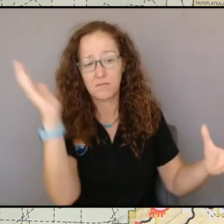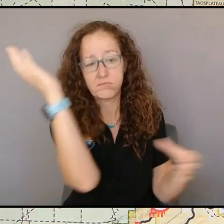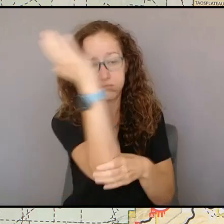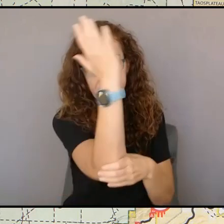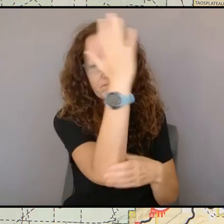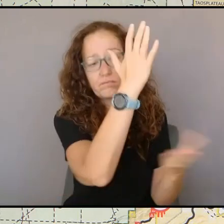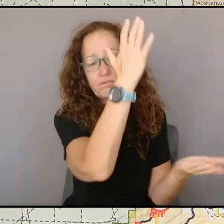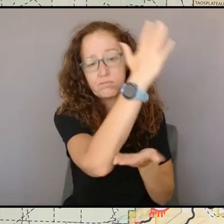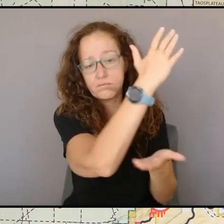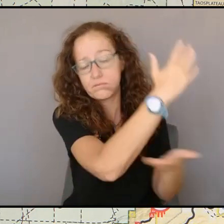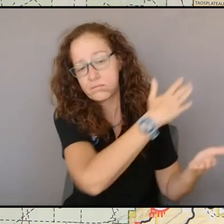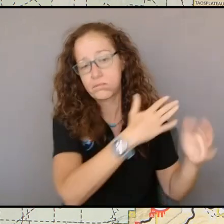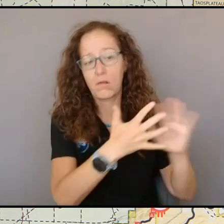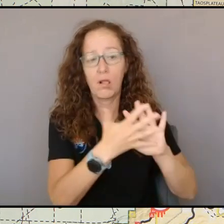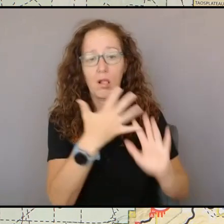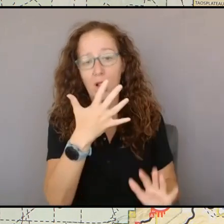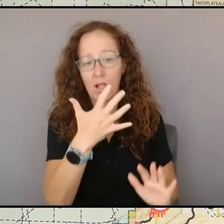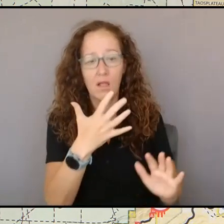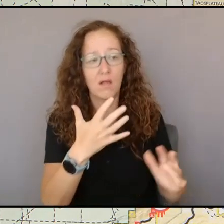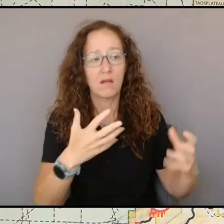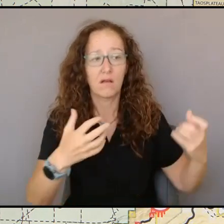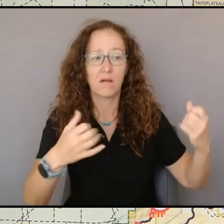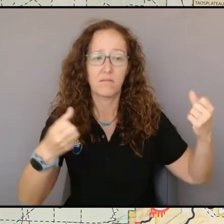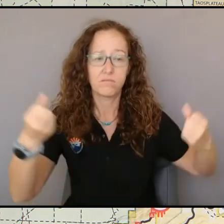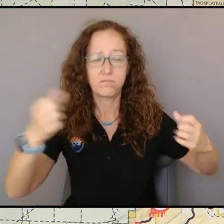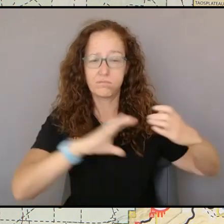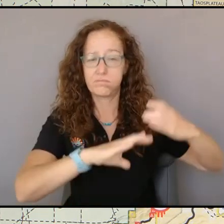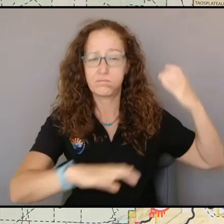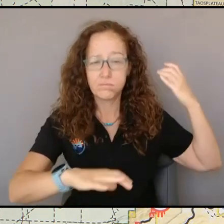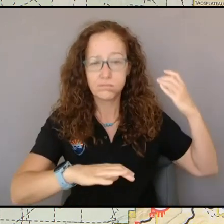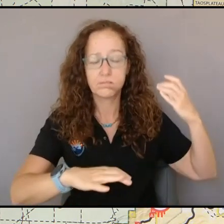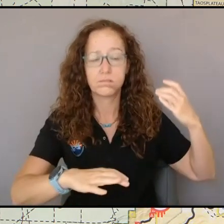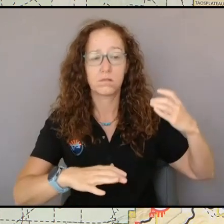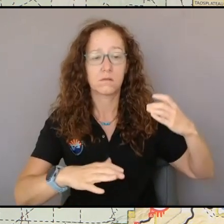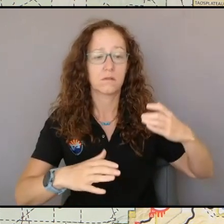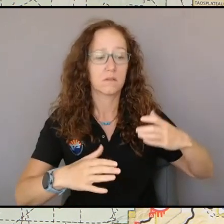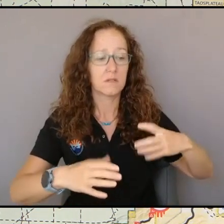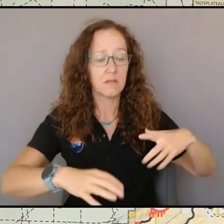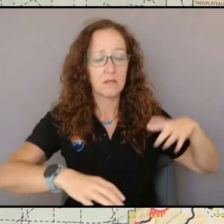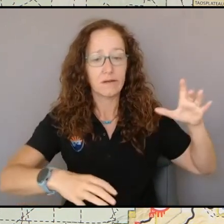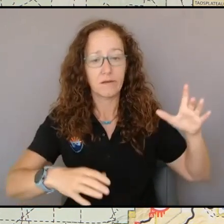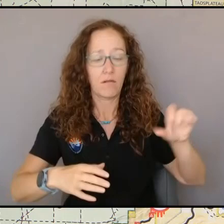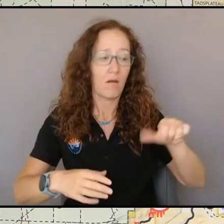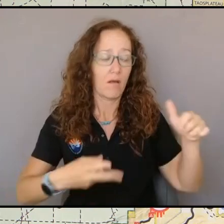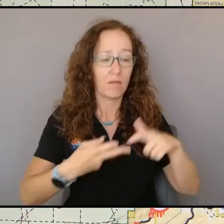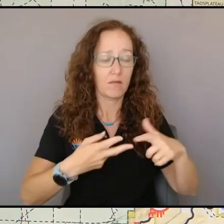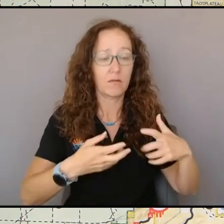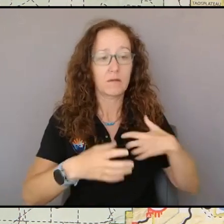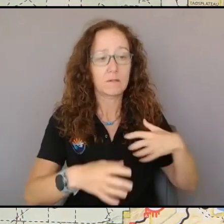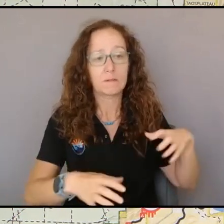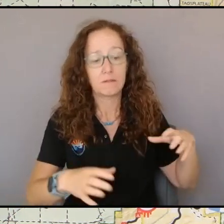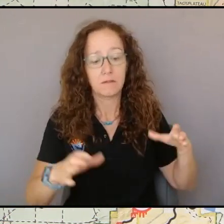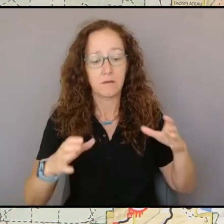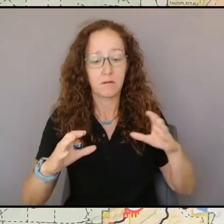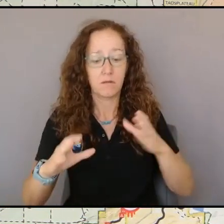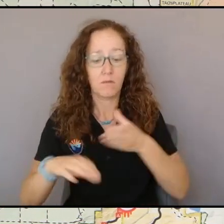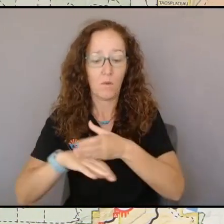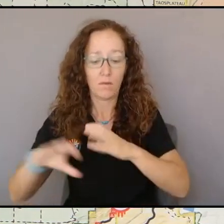heavy pieces of machinery. Processors, and skidders, and feller bunchers. So, we're getting all of those out